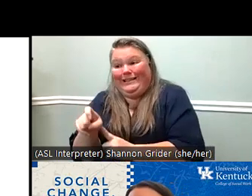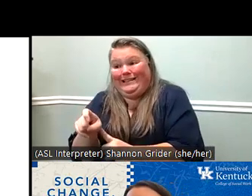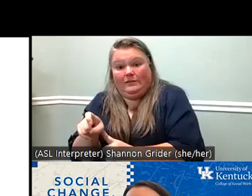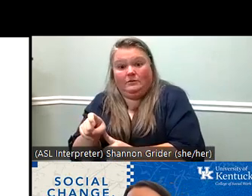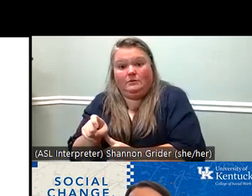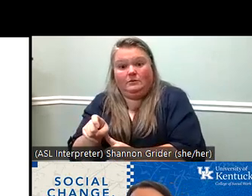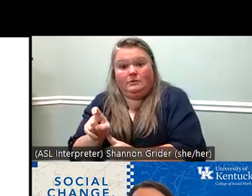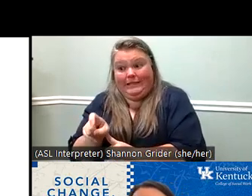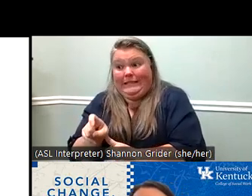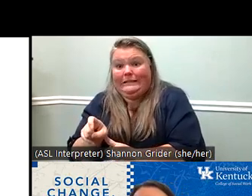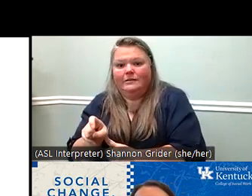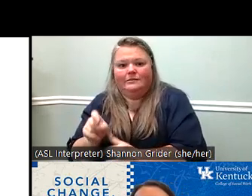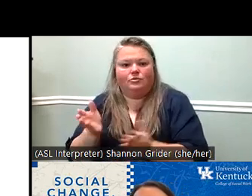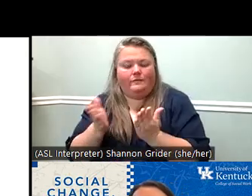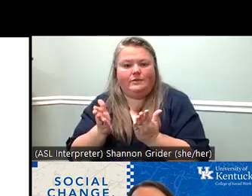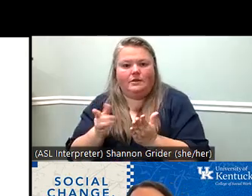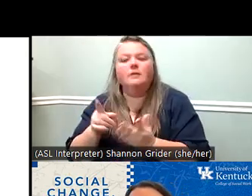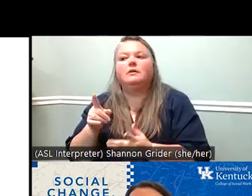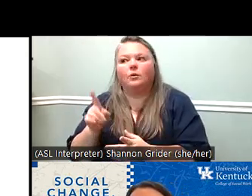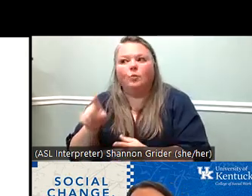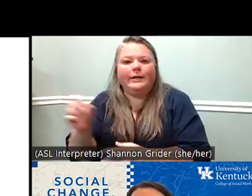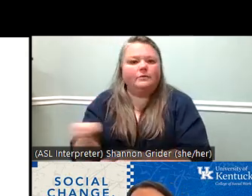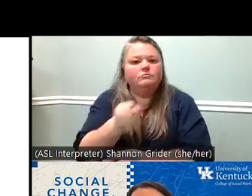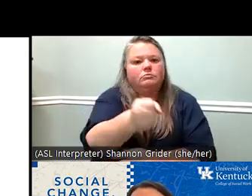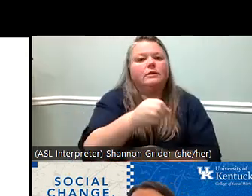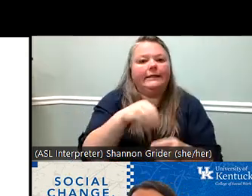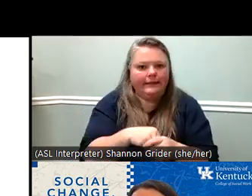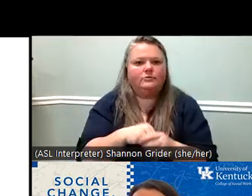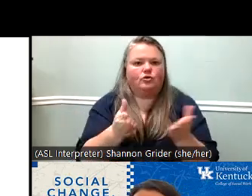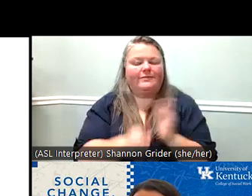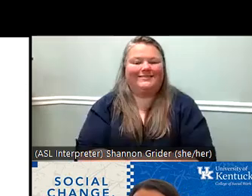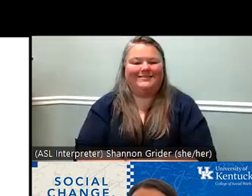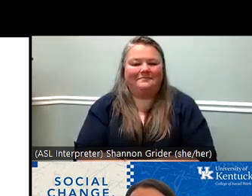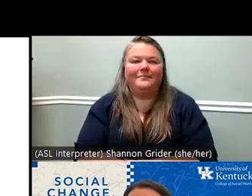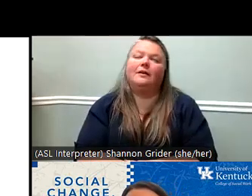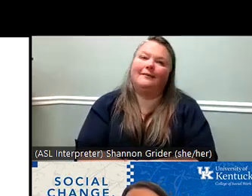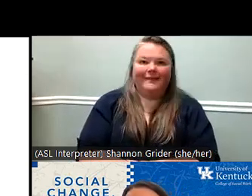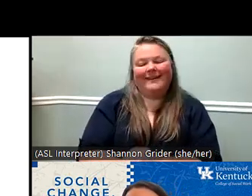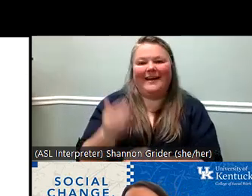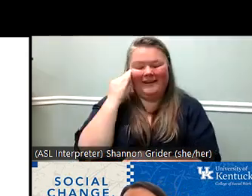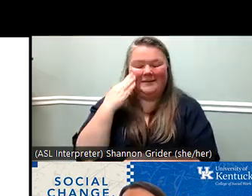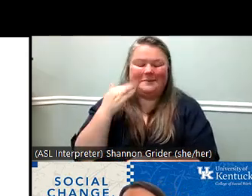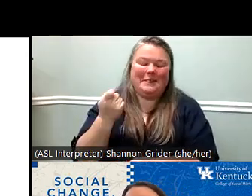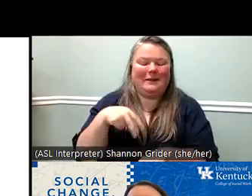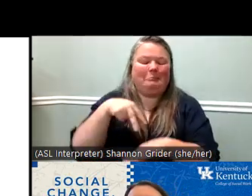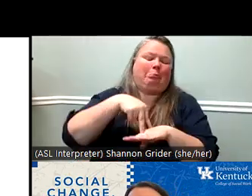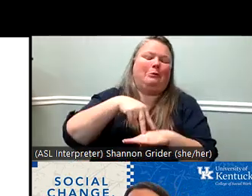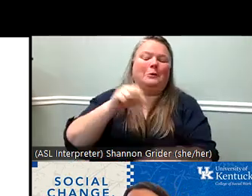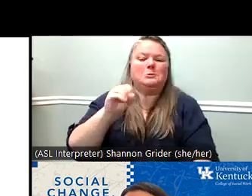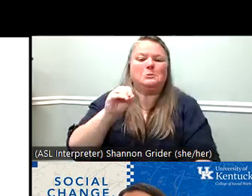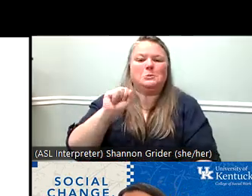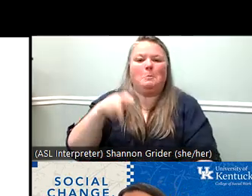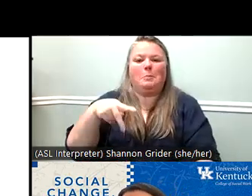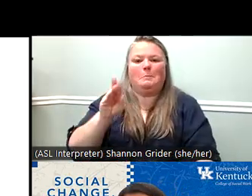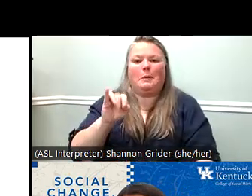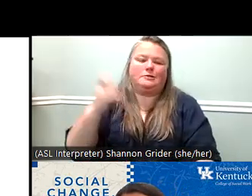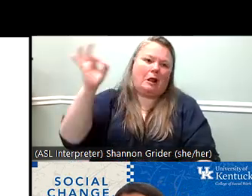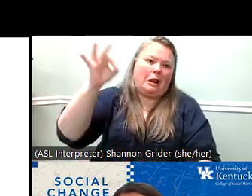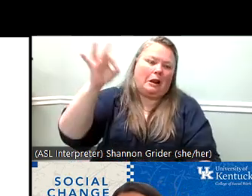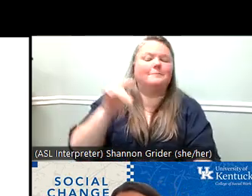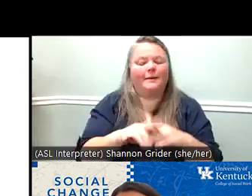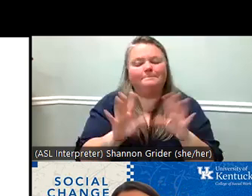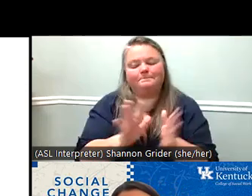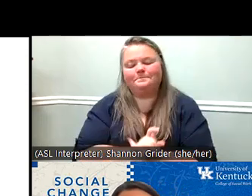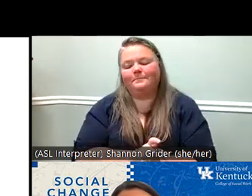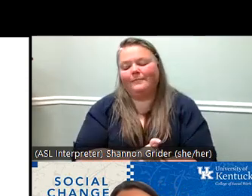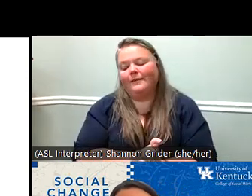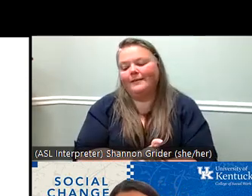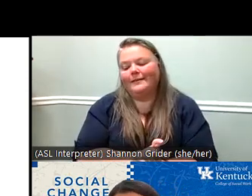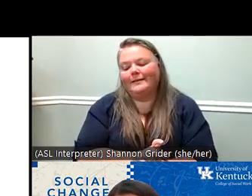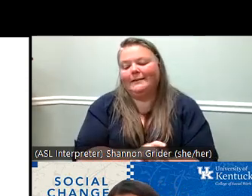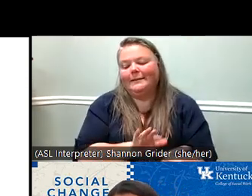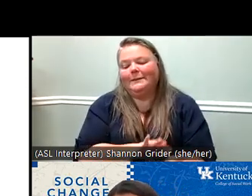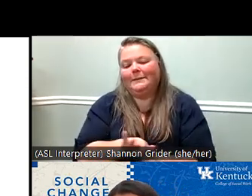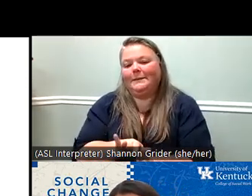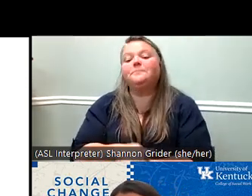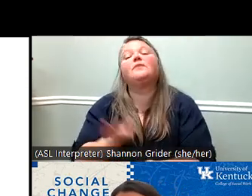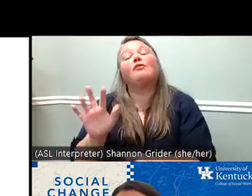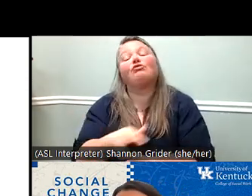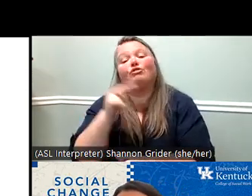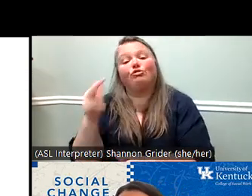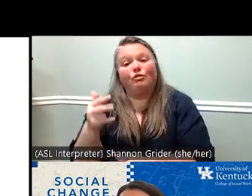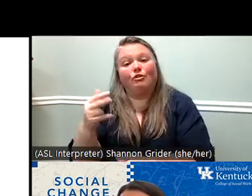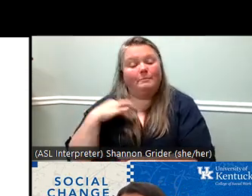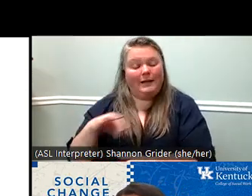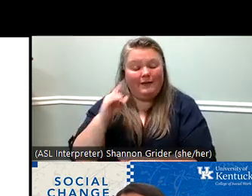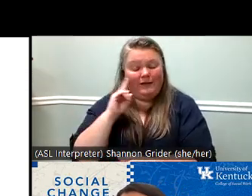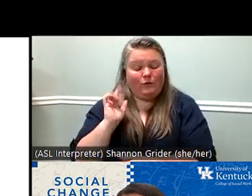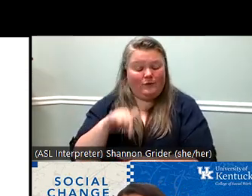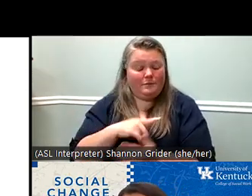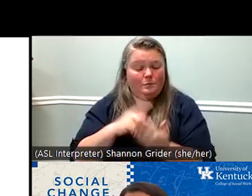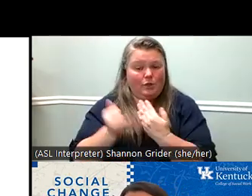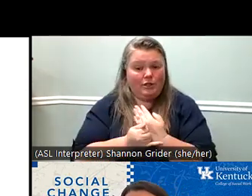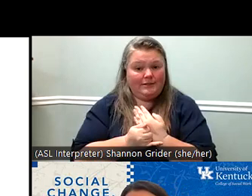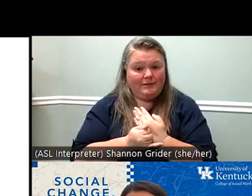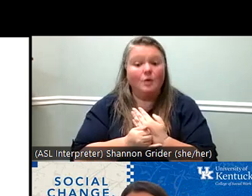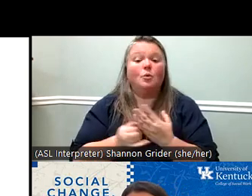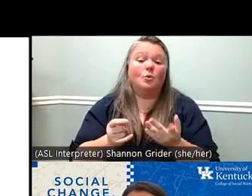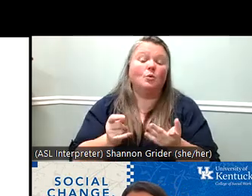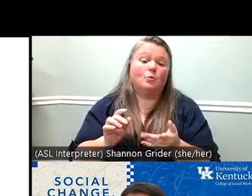ARE INVESTED IN THIS, IN INCREASING ACCESS TO CARE. THAT'S WHAT WE'RE DOING, WE'RE INCREASING ACCESS TO CARE BECAUSE WE'VE GOT TO MOVE. WE HAVE GOT TO GET PEOPLE